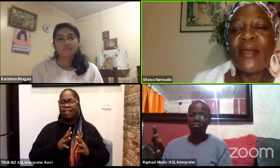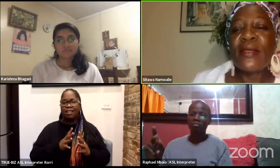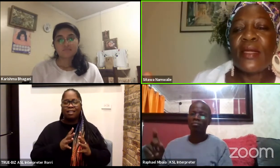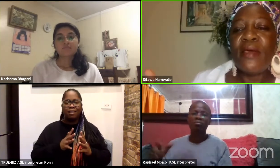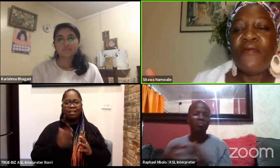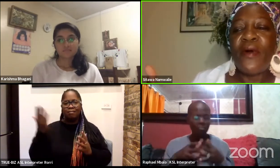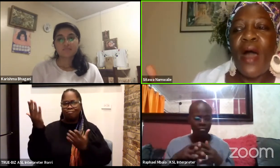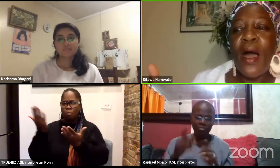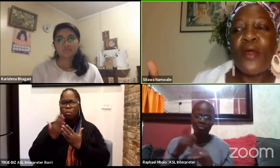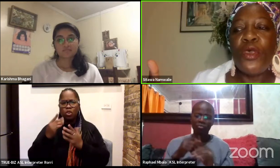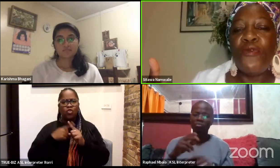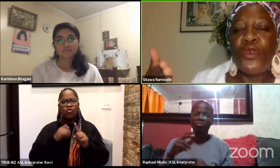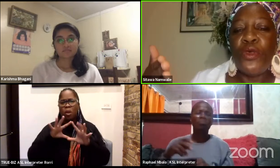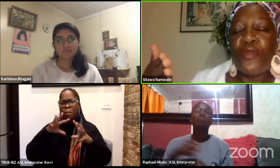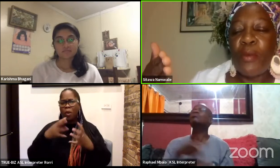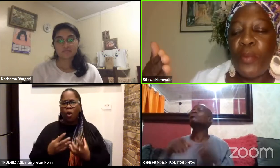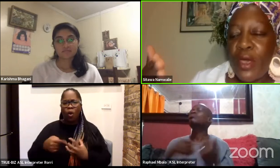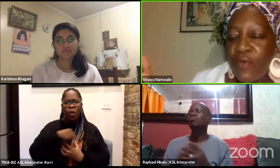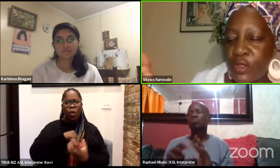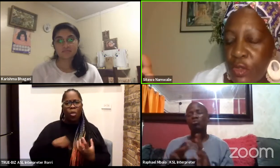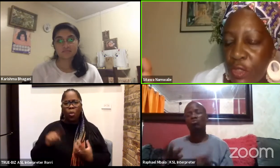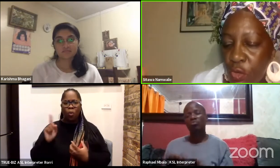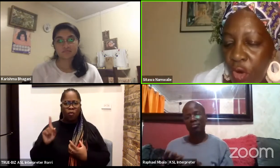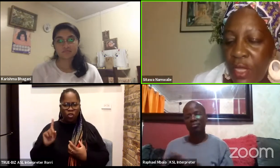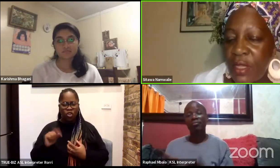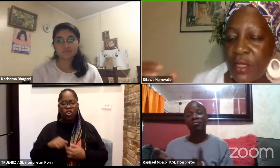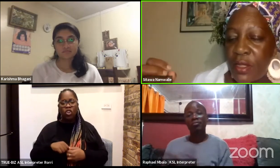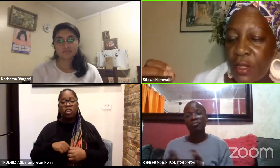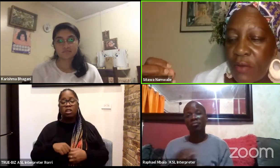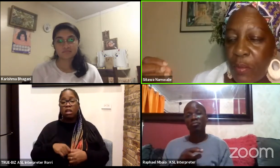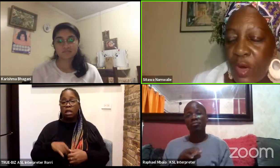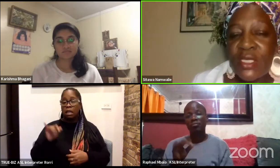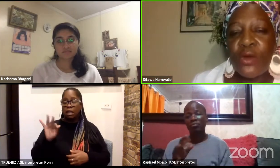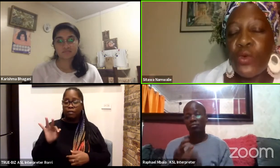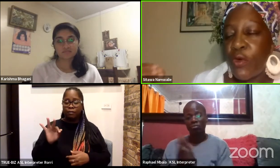And if the writer told their truth, it didn't matter